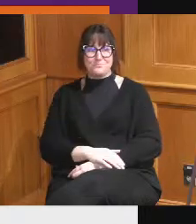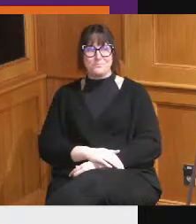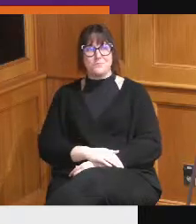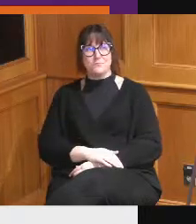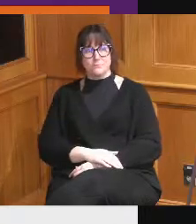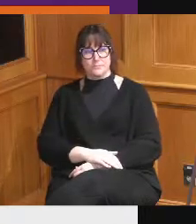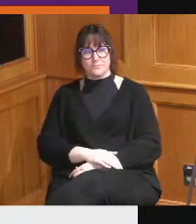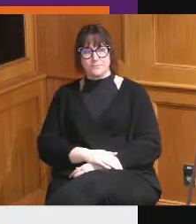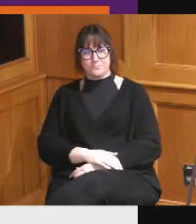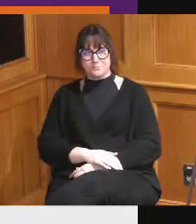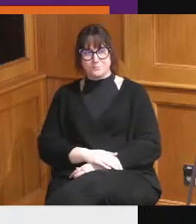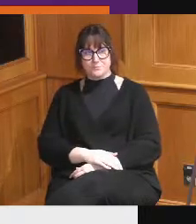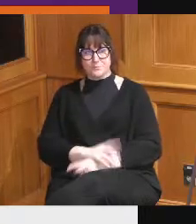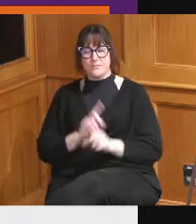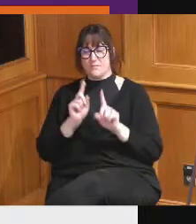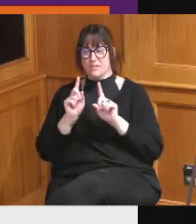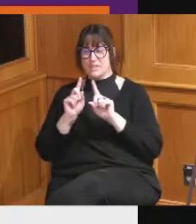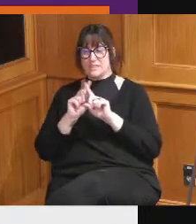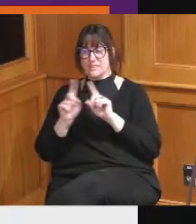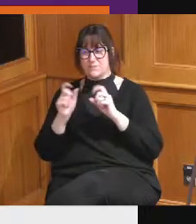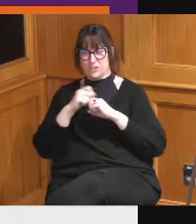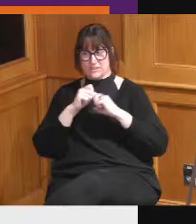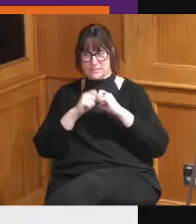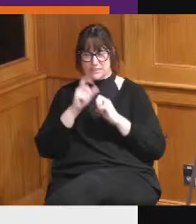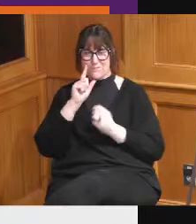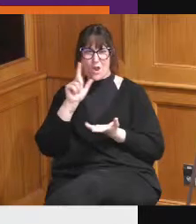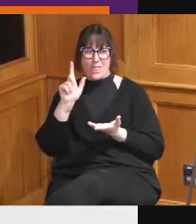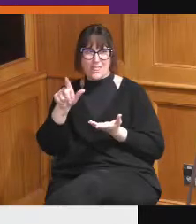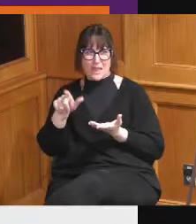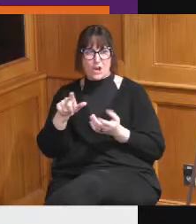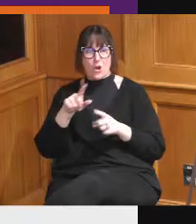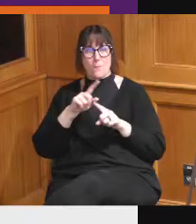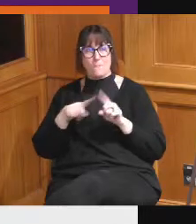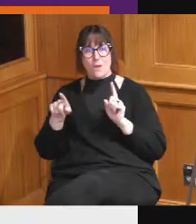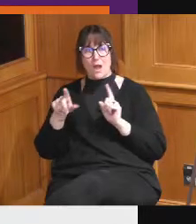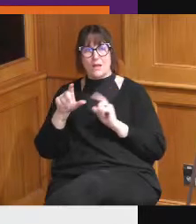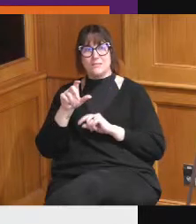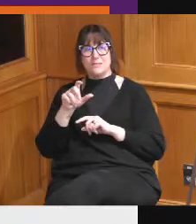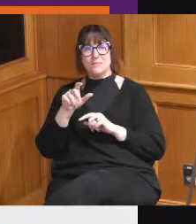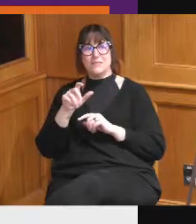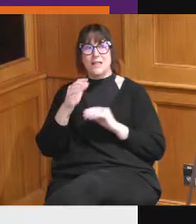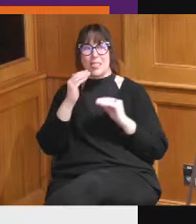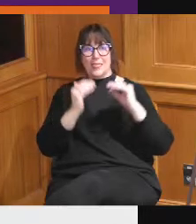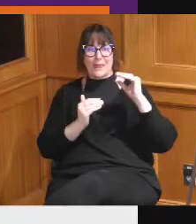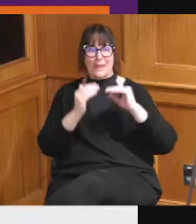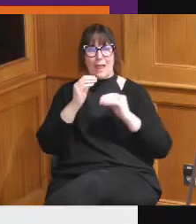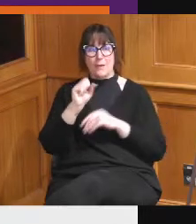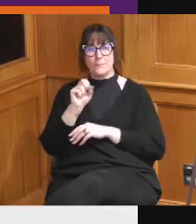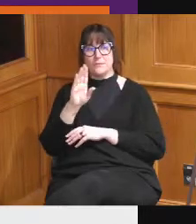for reference to have later but the actual sort of subsidy per unit is around $226,000 for both ARPA